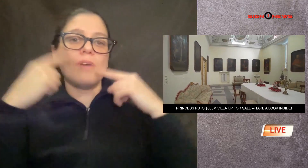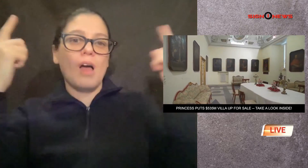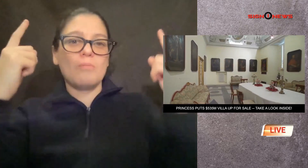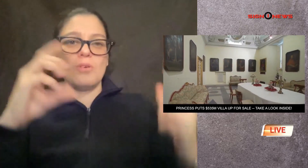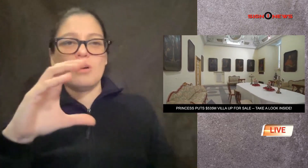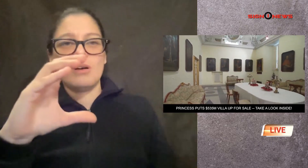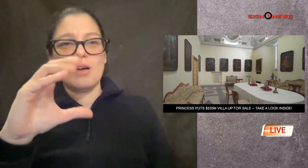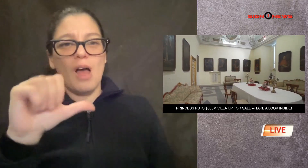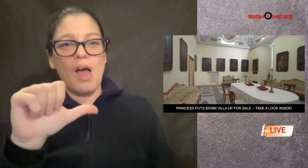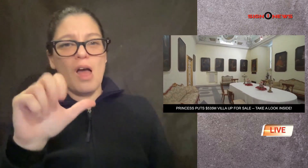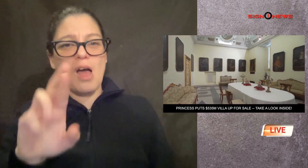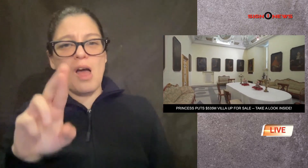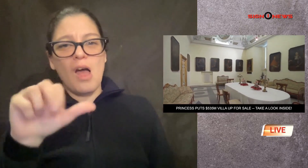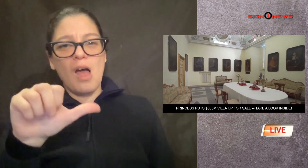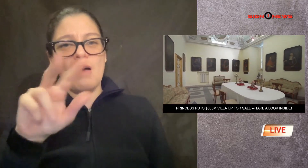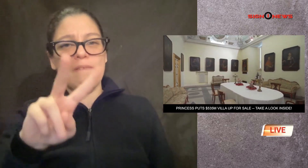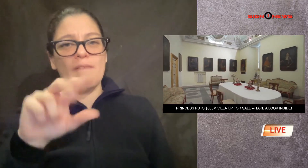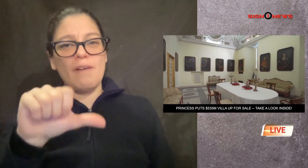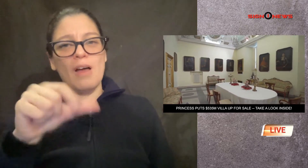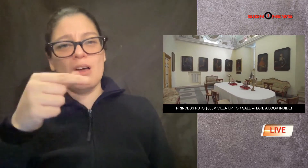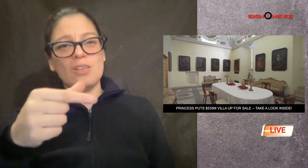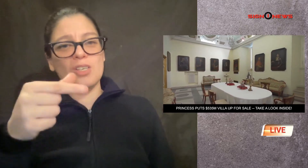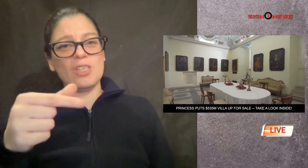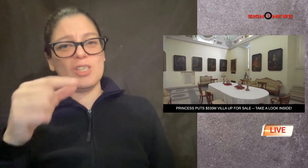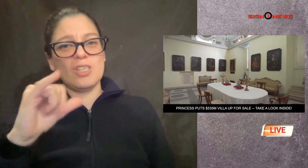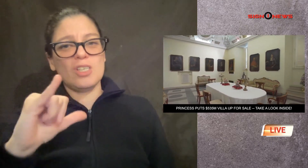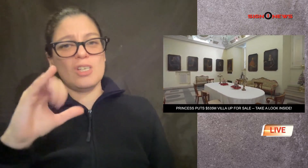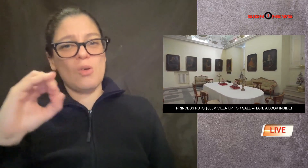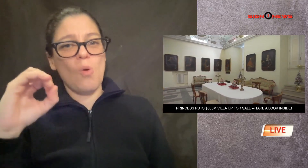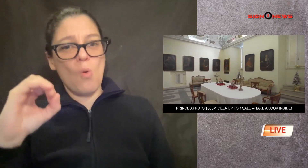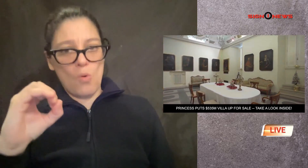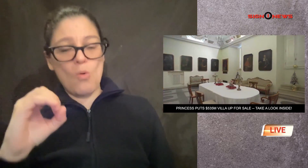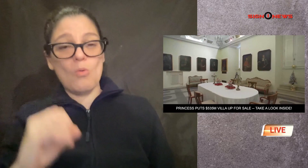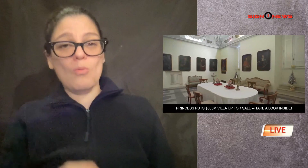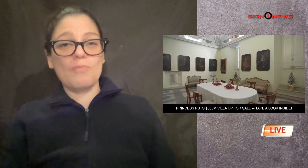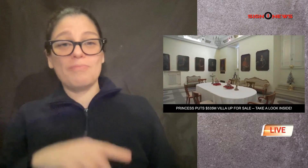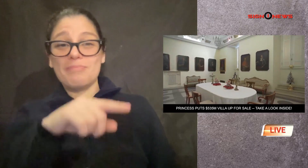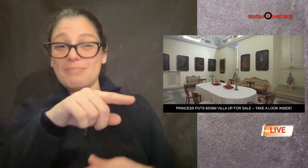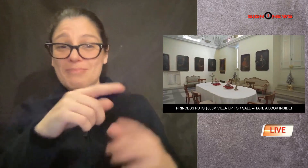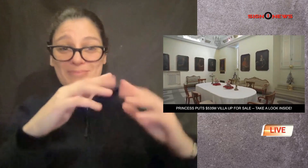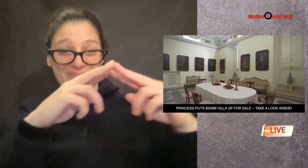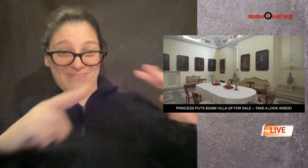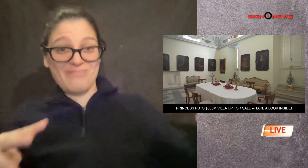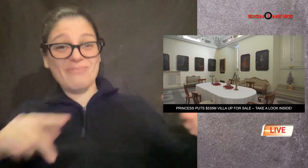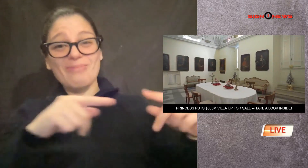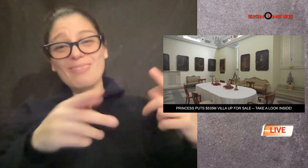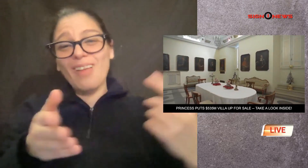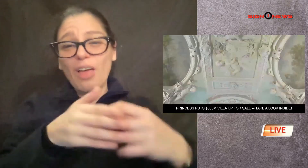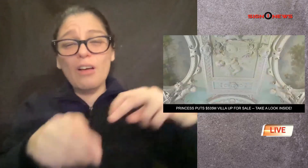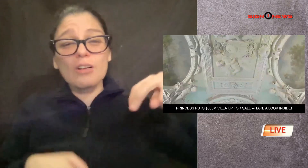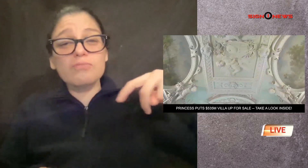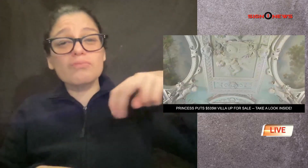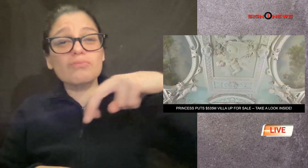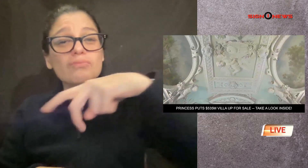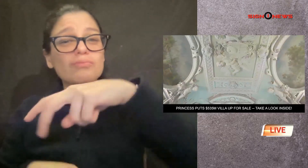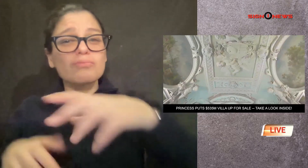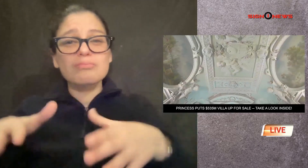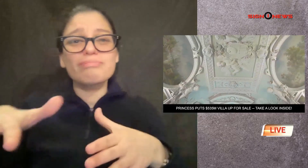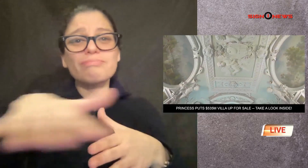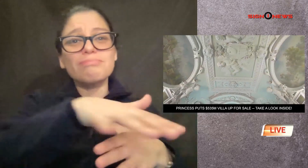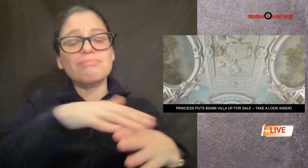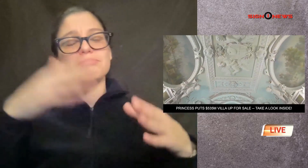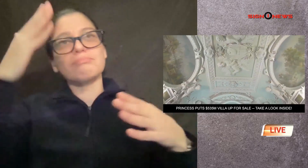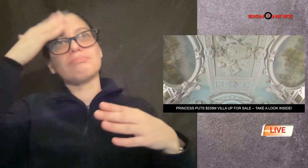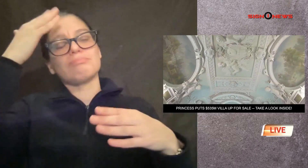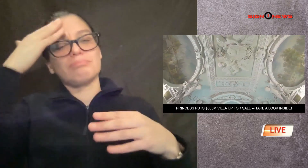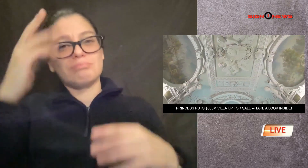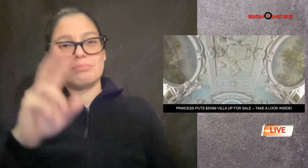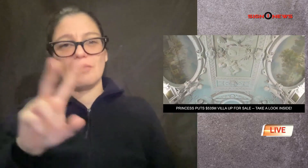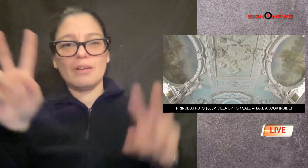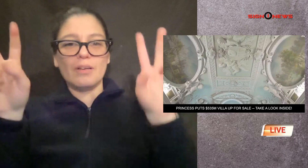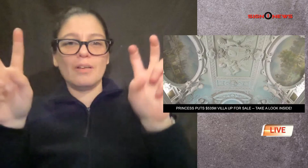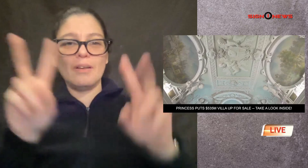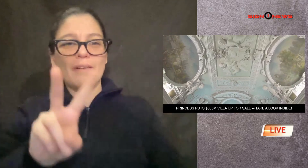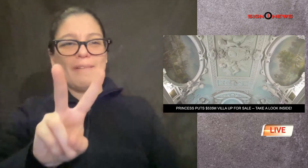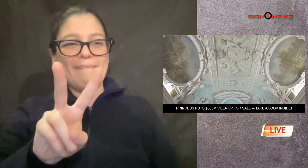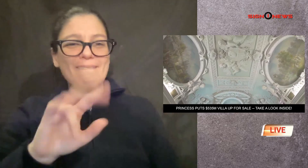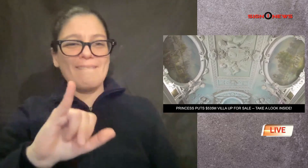it has the world's only ceiling mural by Italian painter Caravaggio and it's a few minutes